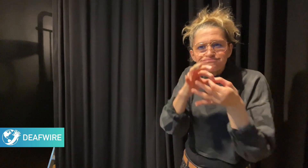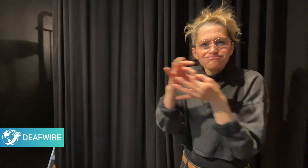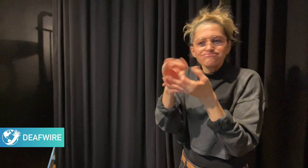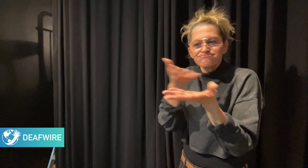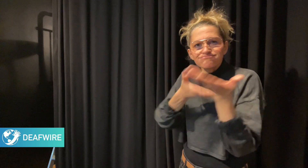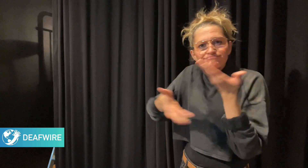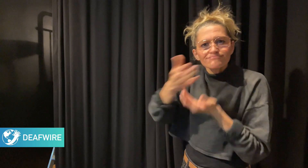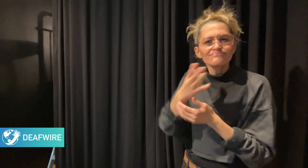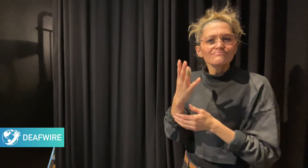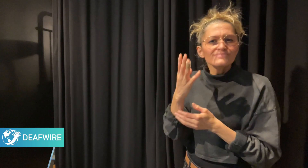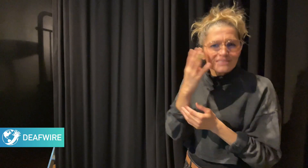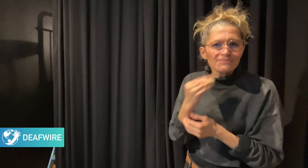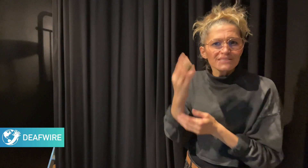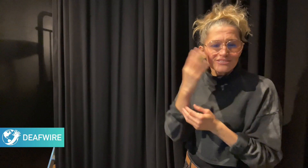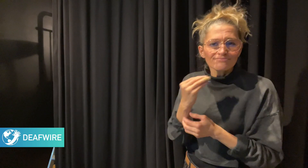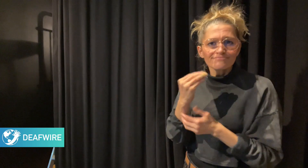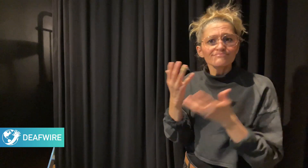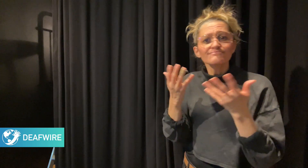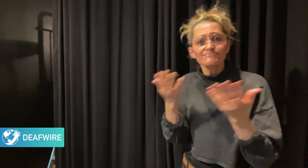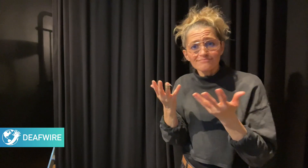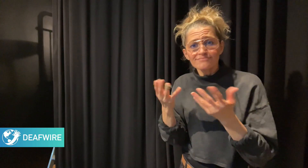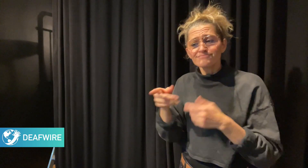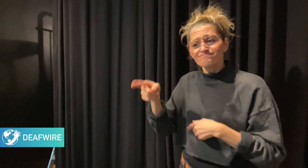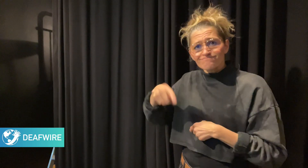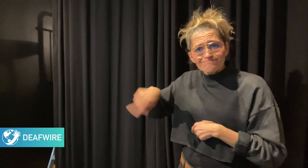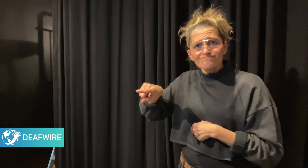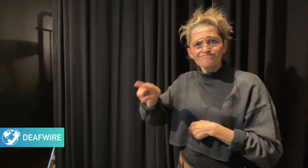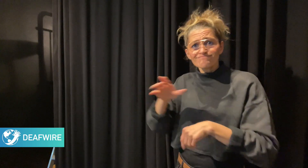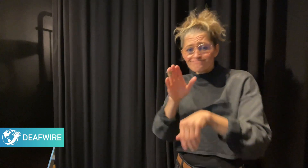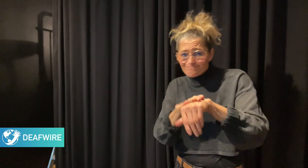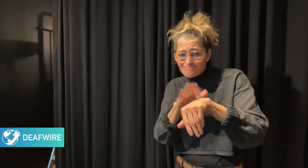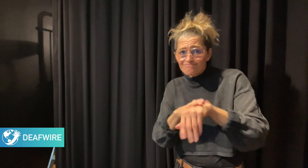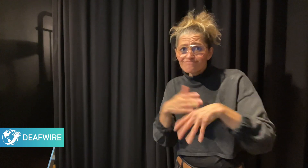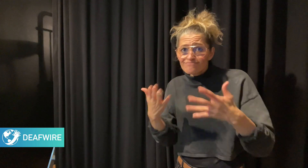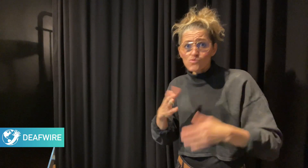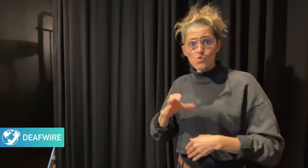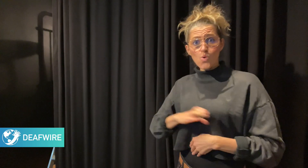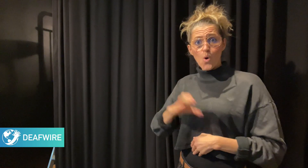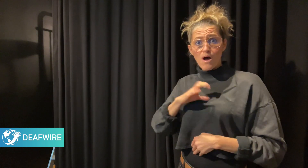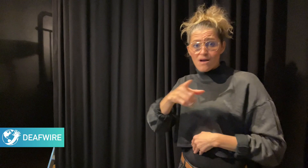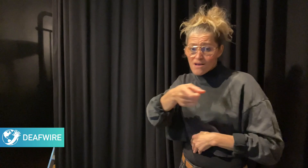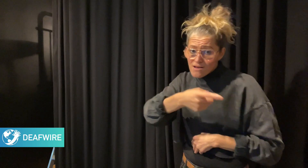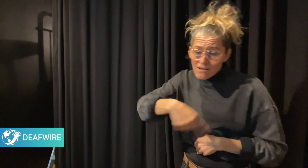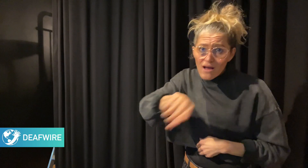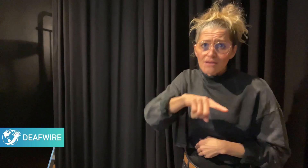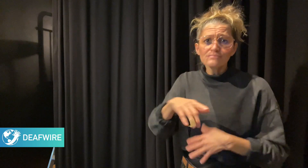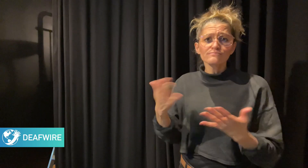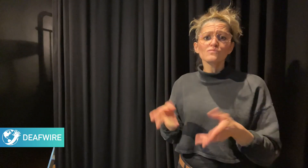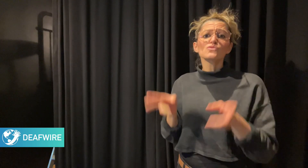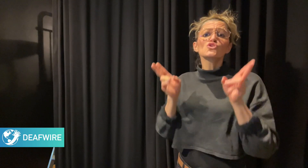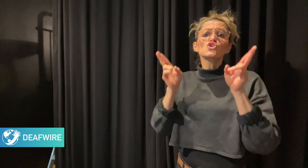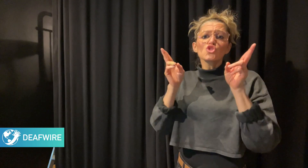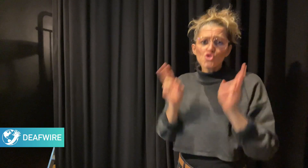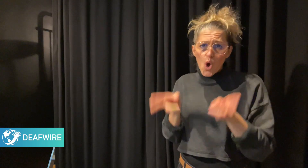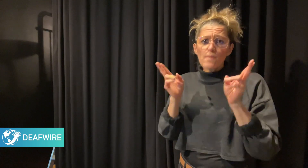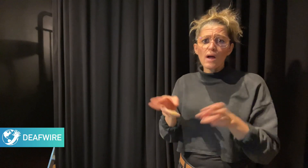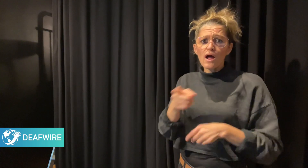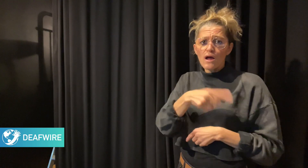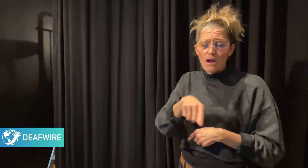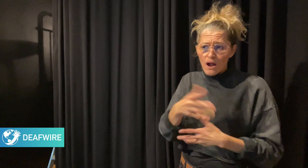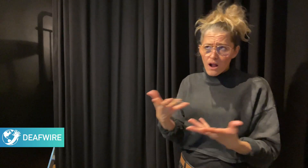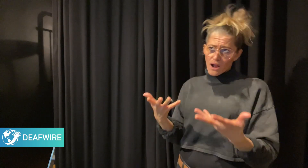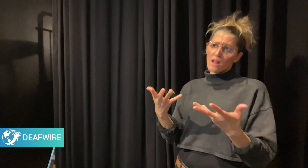share their experiences. They remind CODAs that it is normal